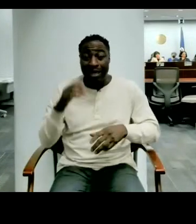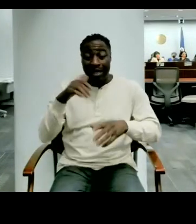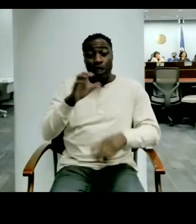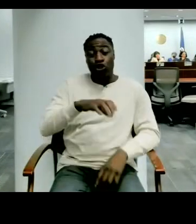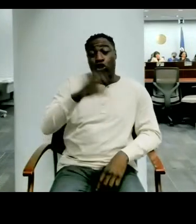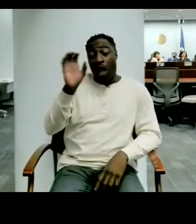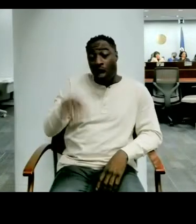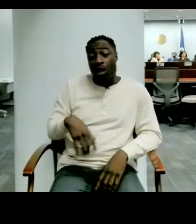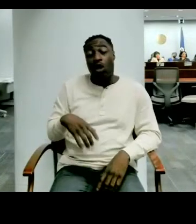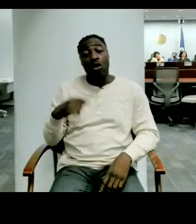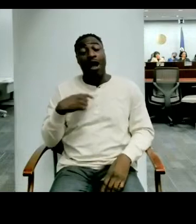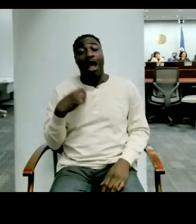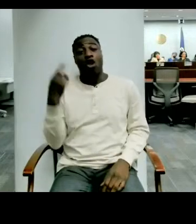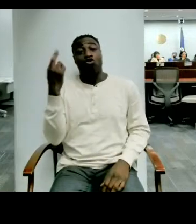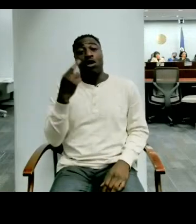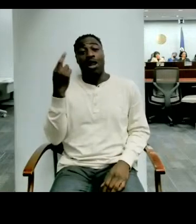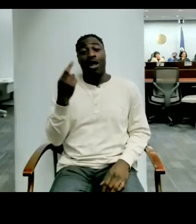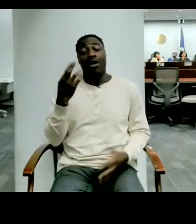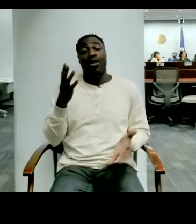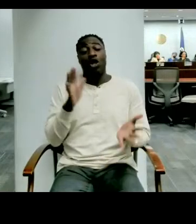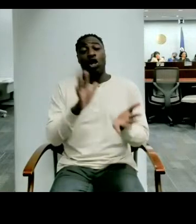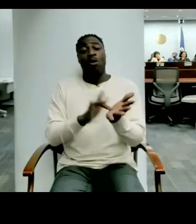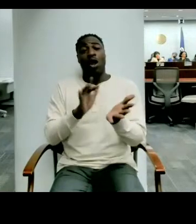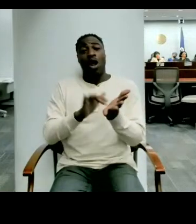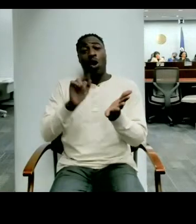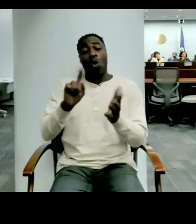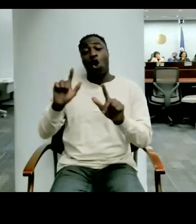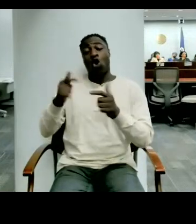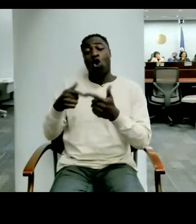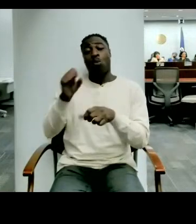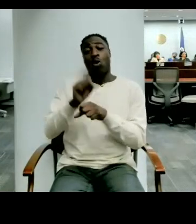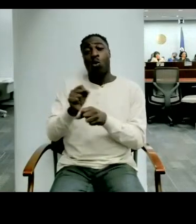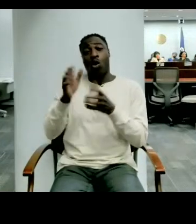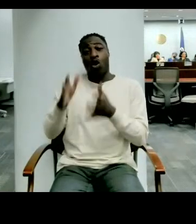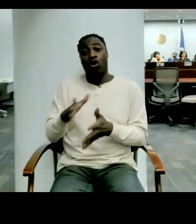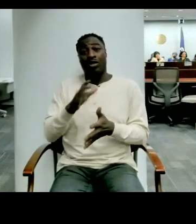that there was, you know, exploitation of one group of workers and exclusion of the other.